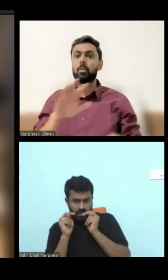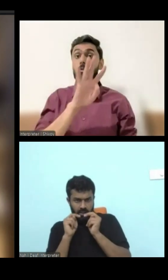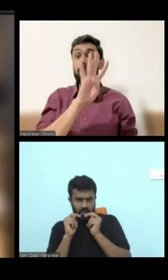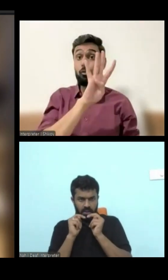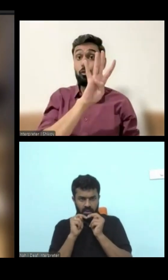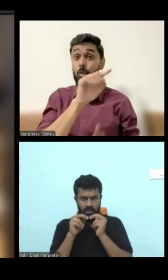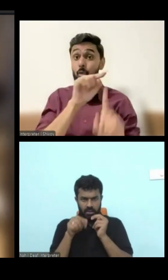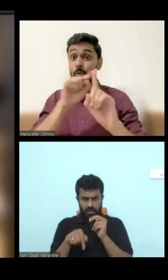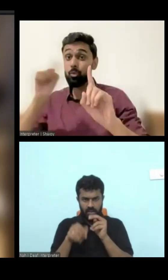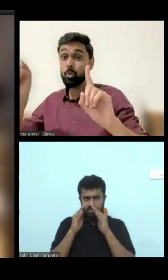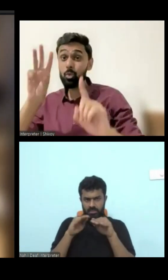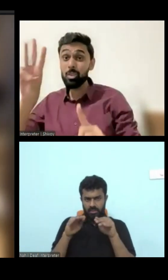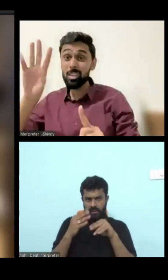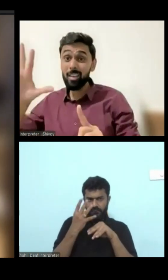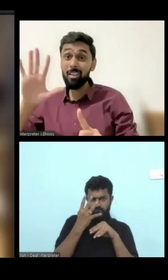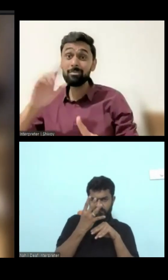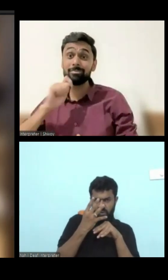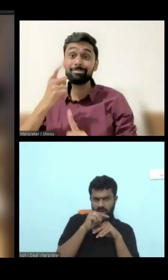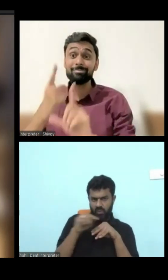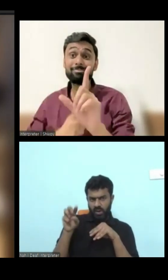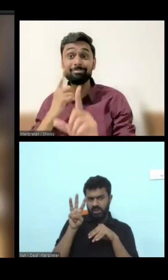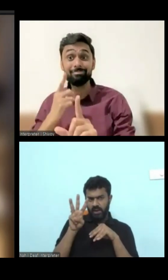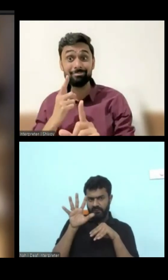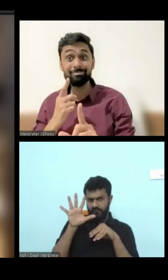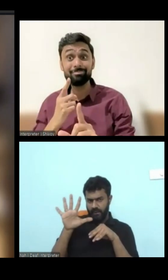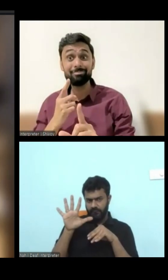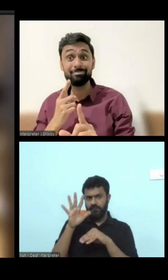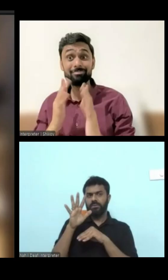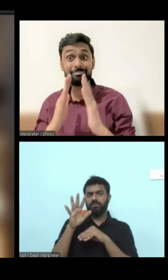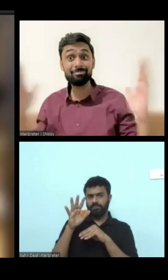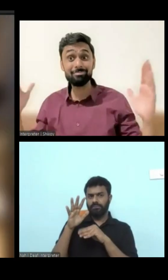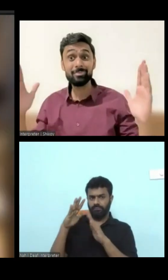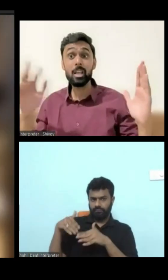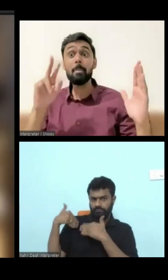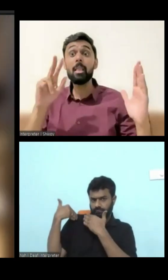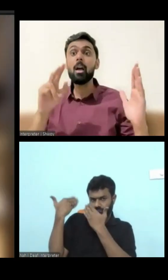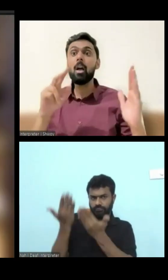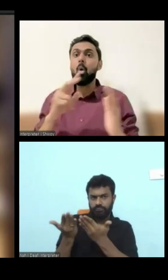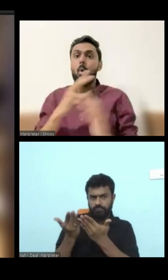So, we are also giving them pre-vocational and vocational content. And all this is online.